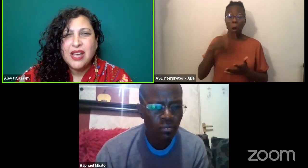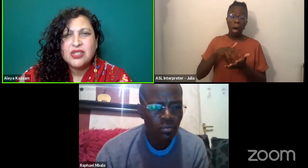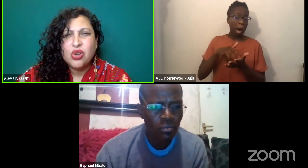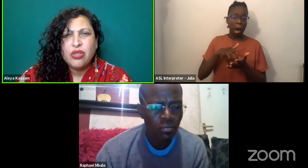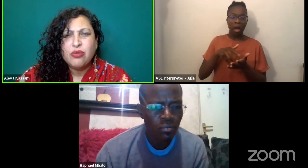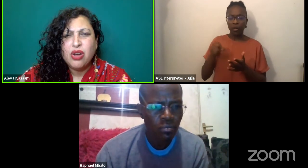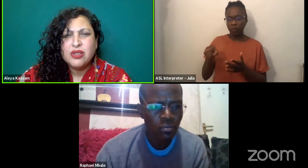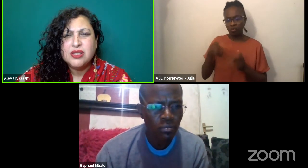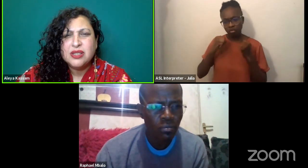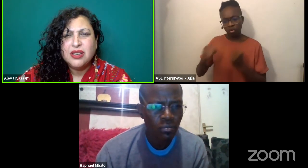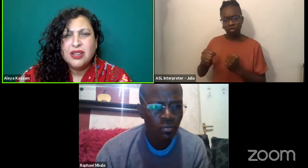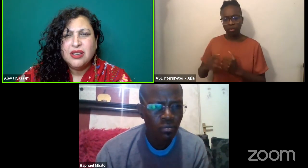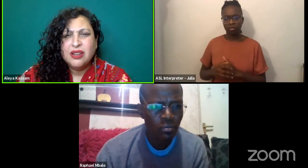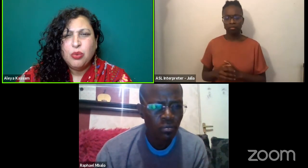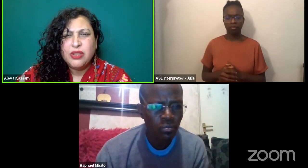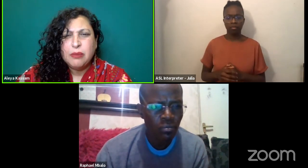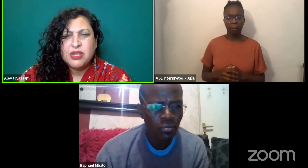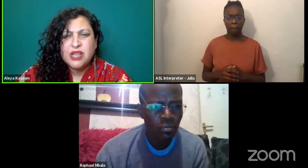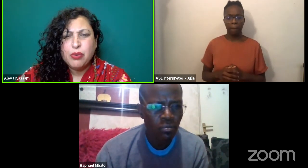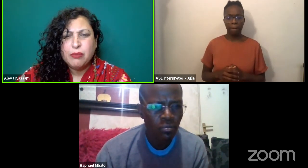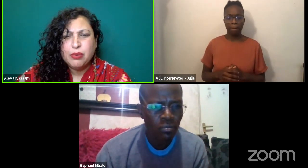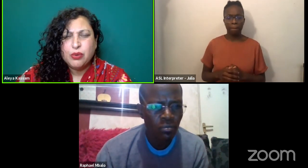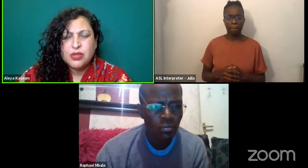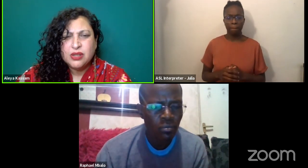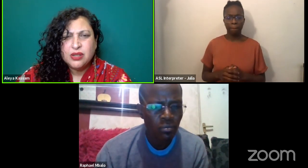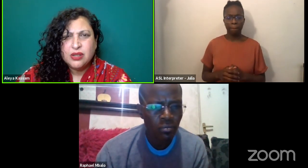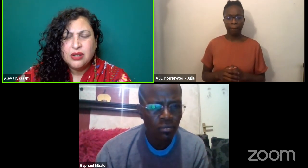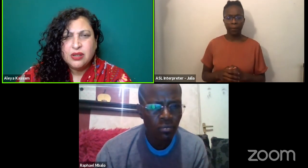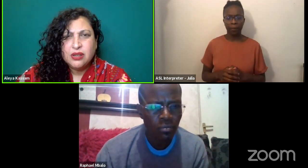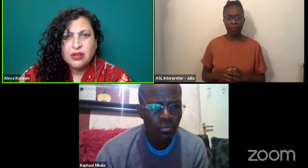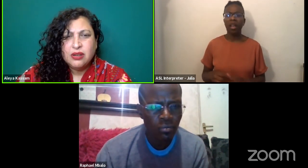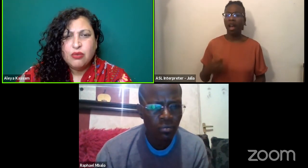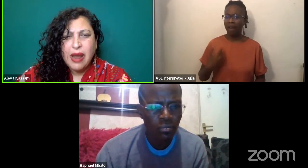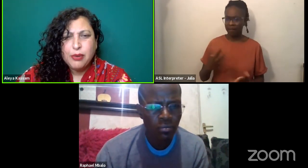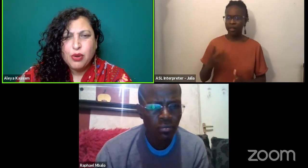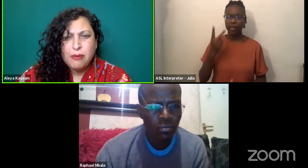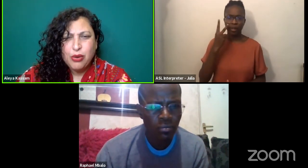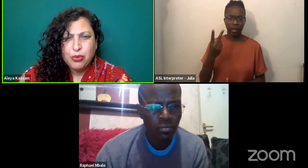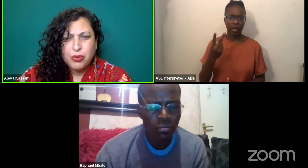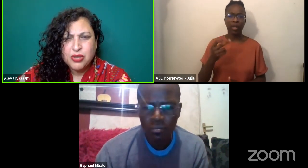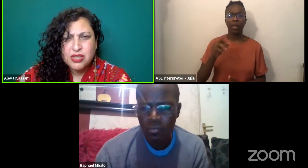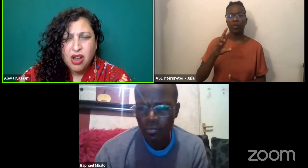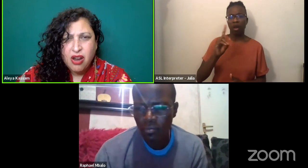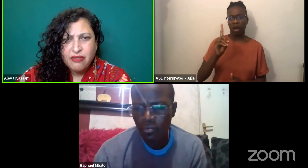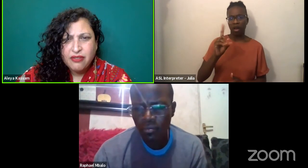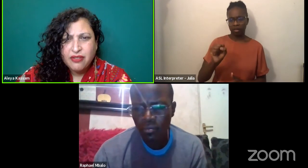I saw the rods what they put up with a boot wrap your mouth with your scarf.